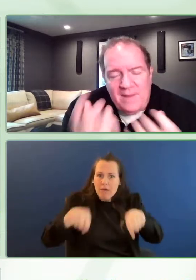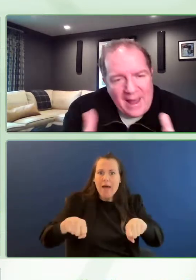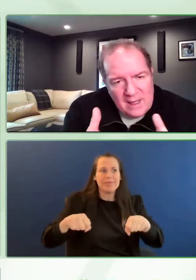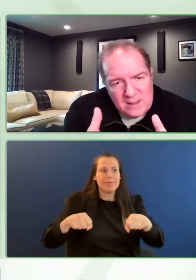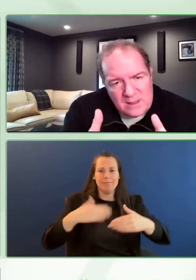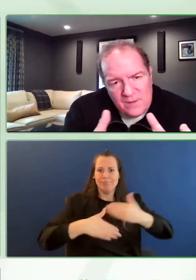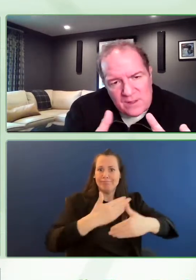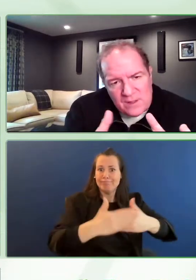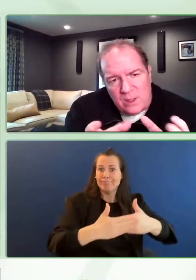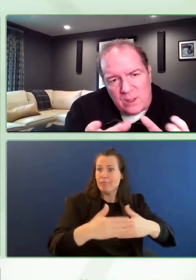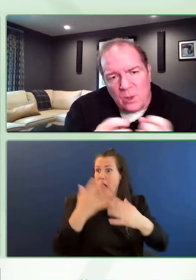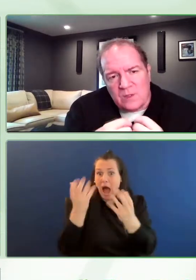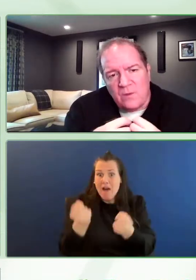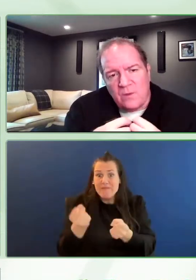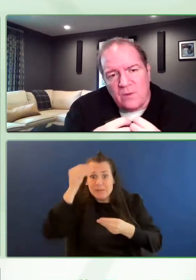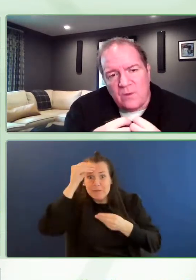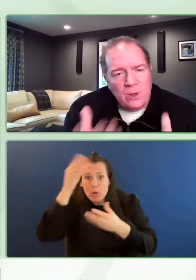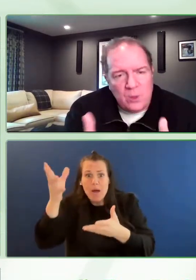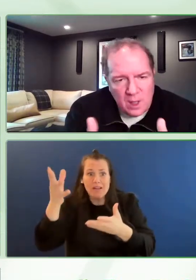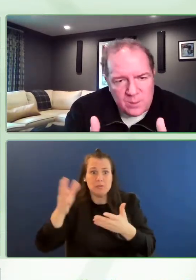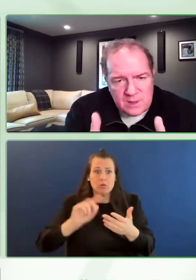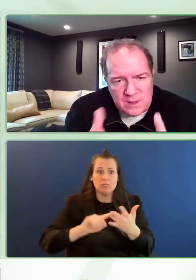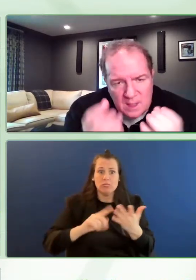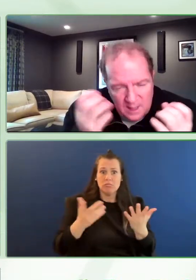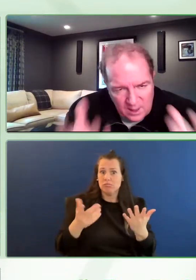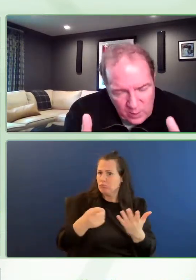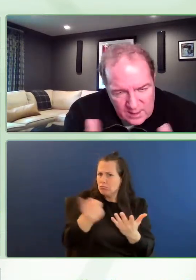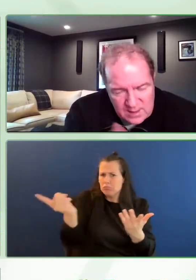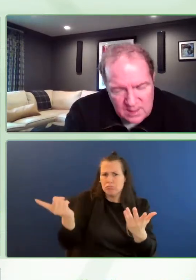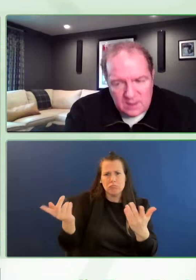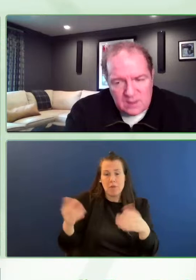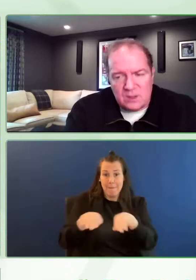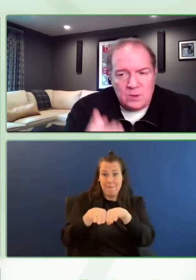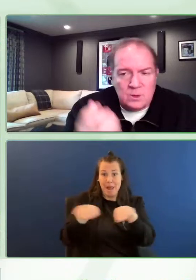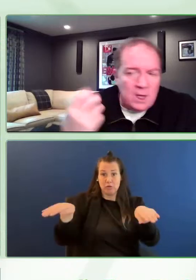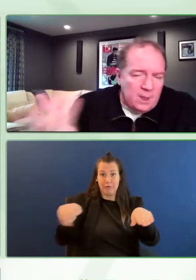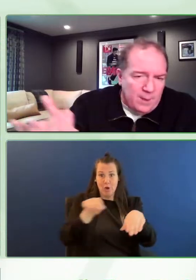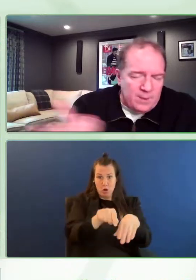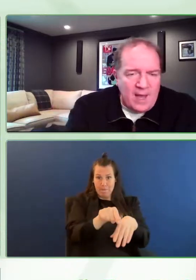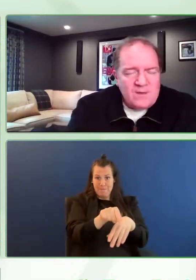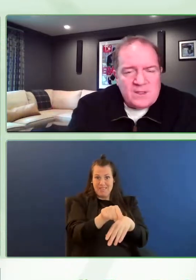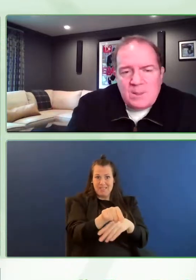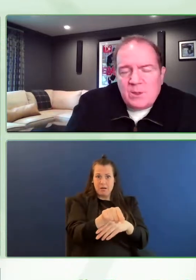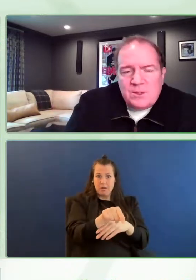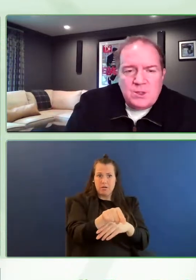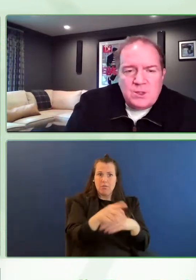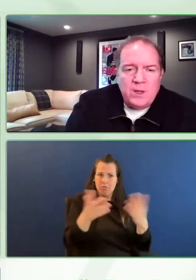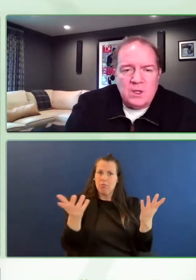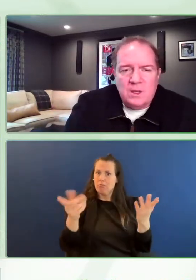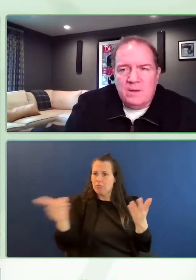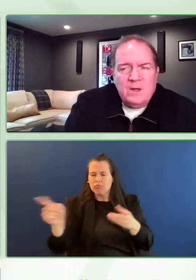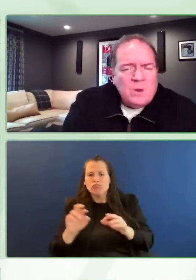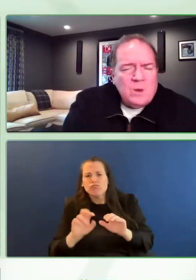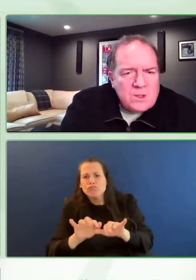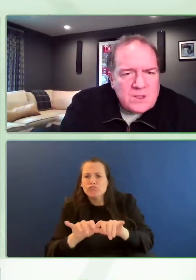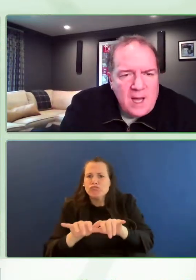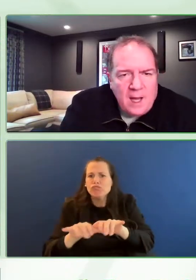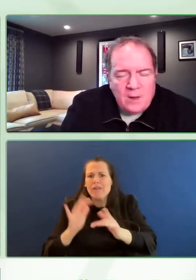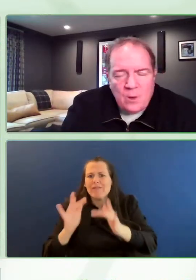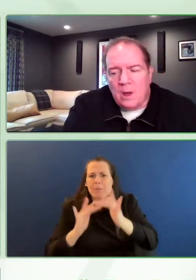And that in itself is a resource for anyone who comes and reach these may be they have a similar situation, and they don't understand.